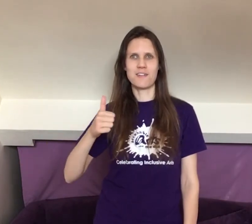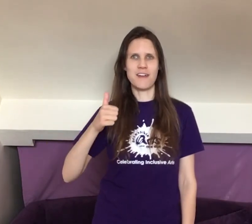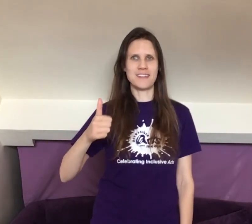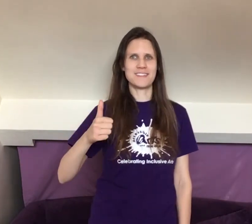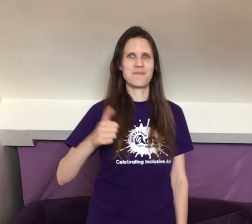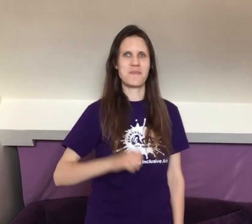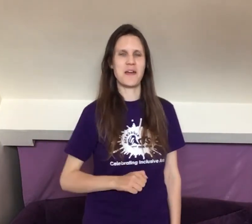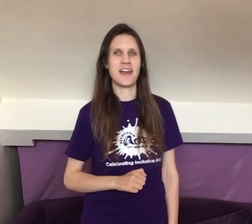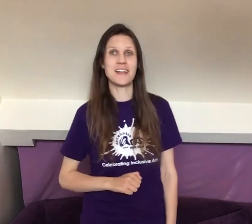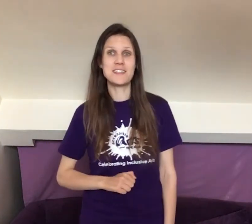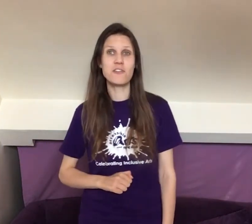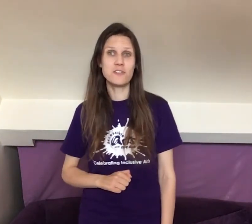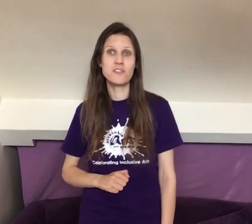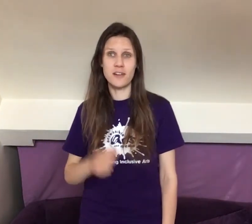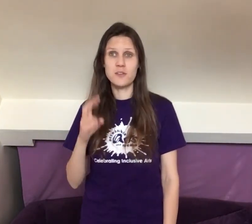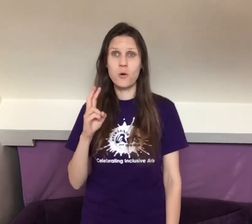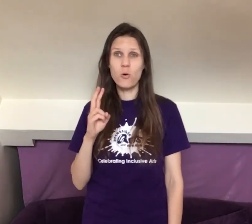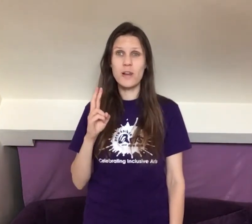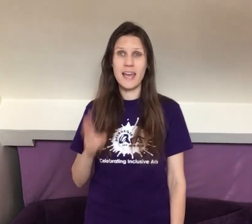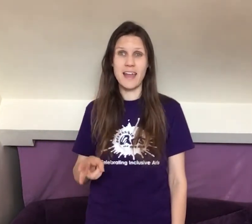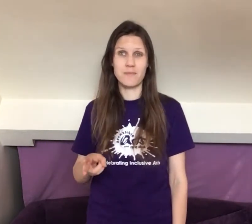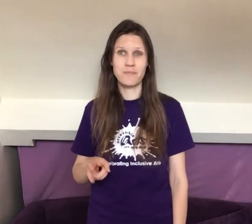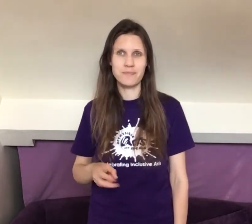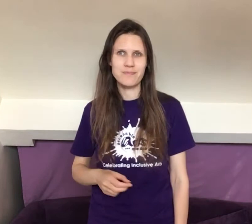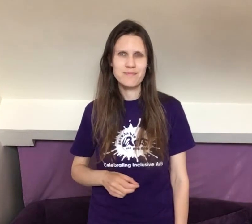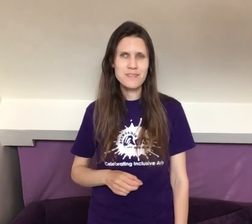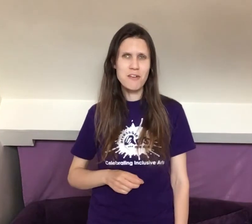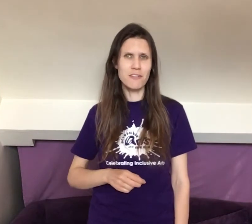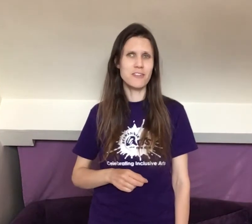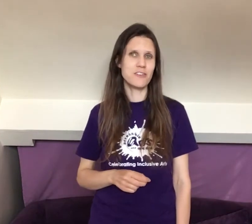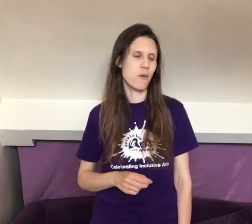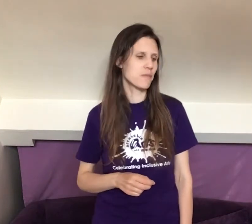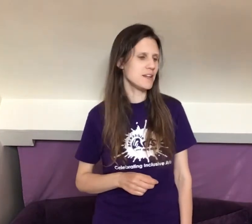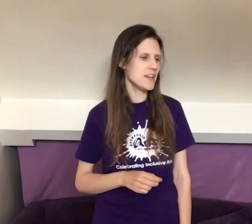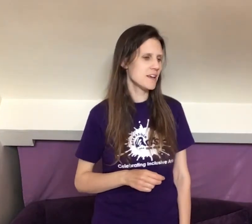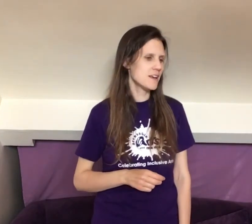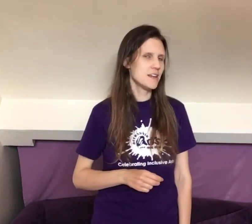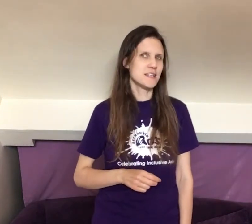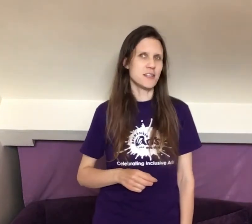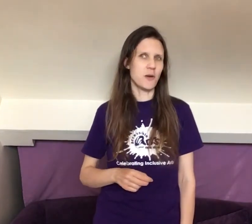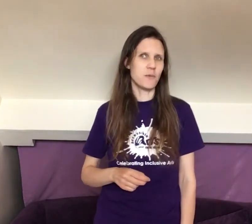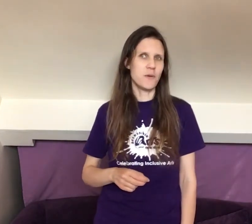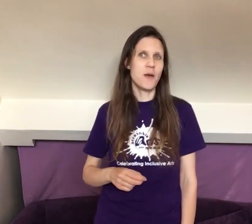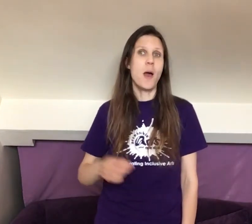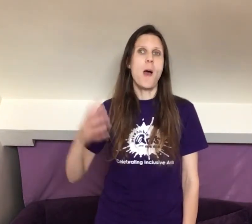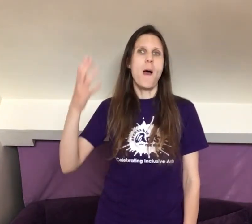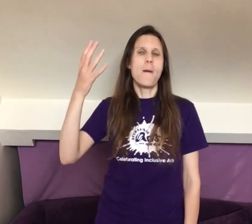Great. OK, let’s go from the top. Let’s do it all again from the top. Ready? So.